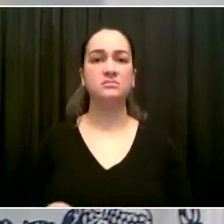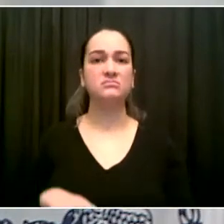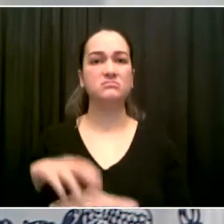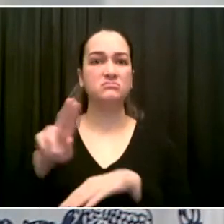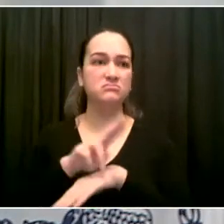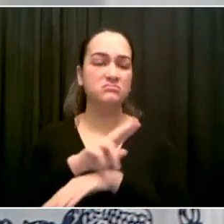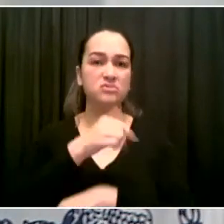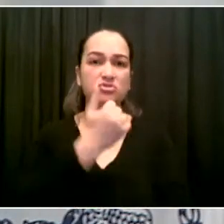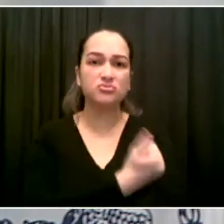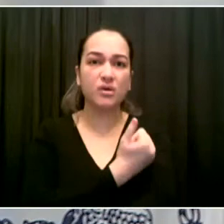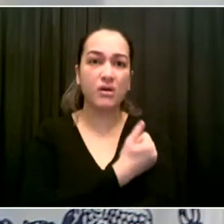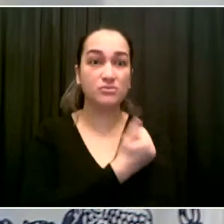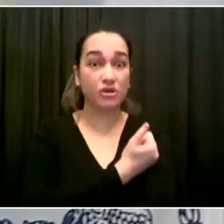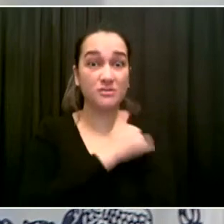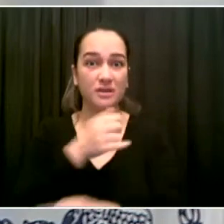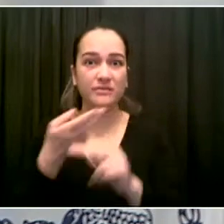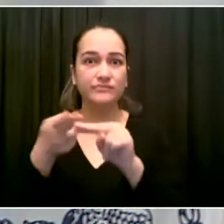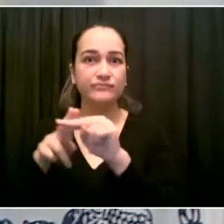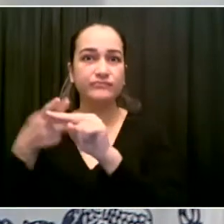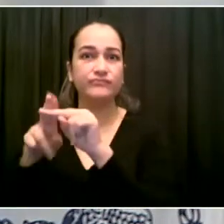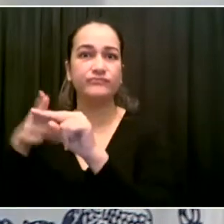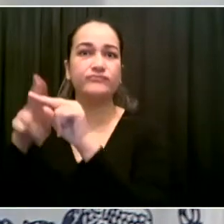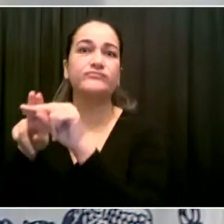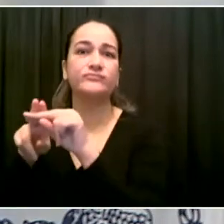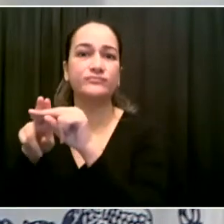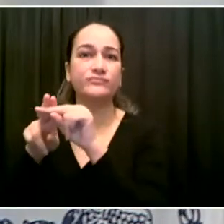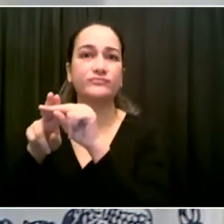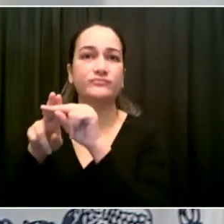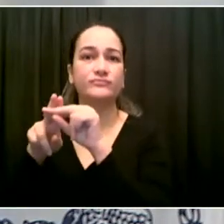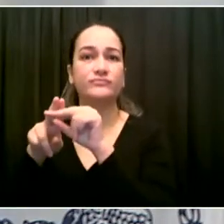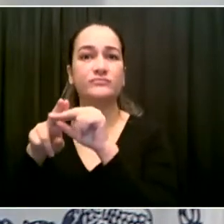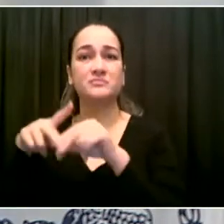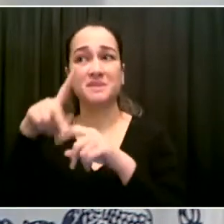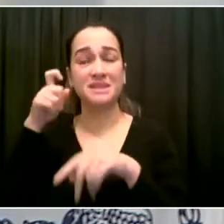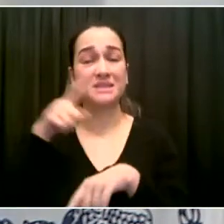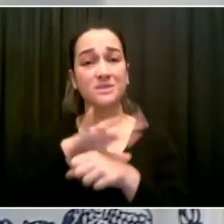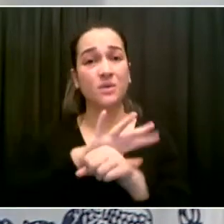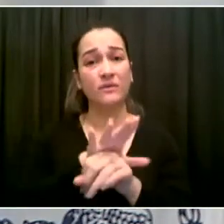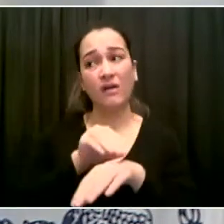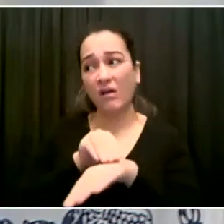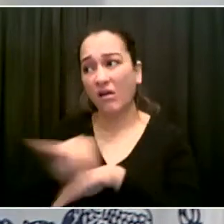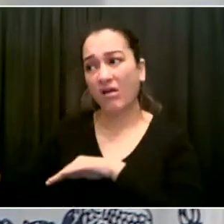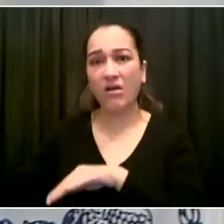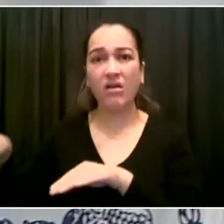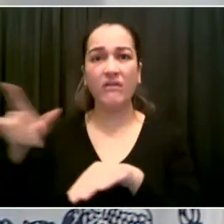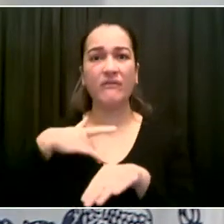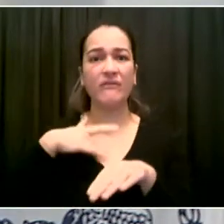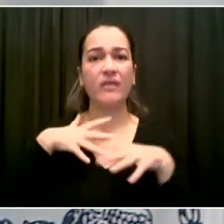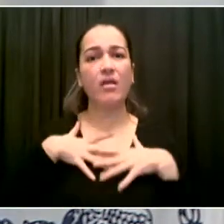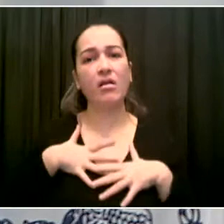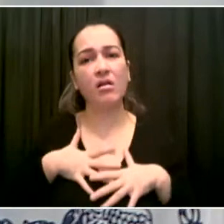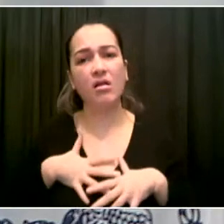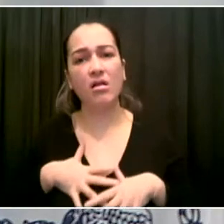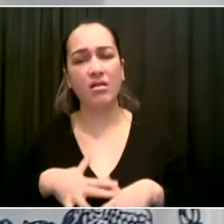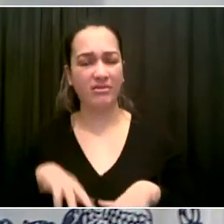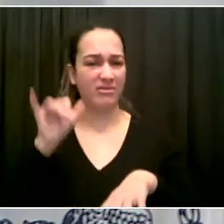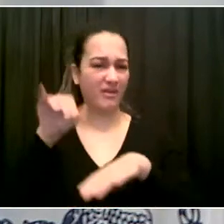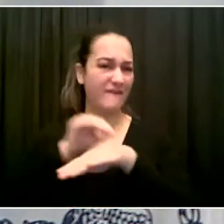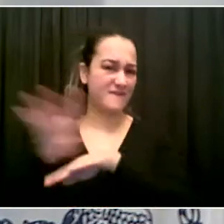AND THAT'S VERY TROUBLING. WE ARE PUTTING A NUMBER OF MEASURES IN